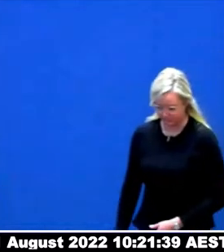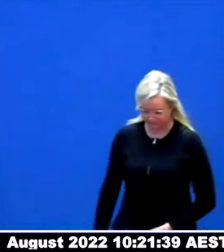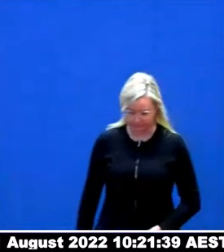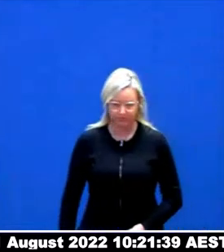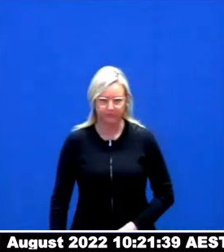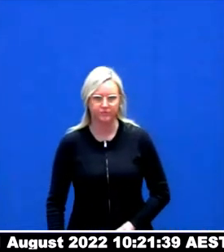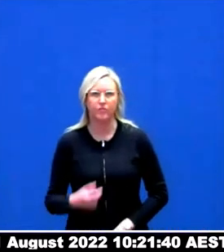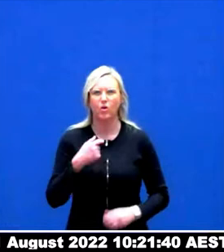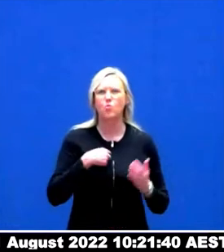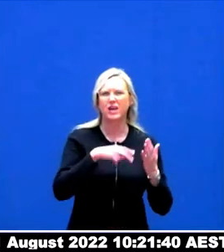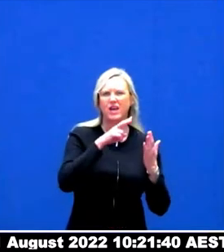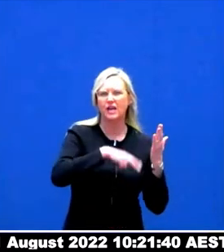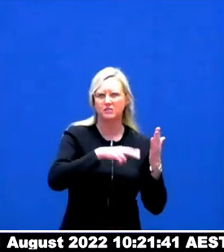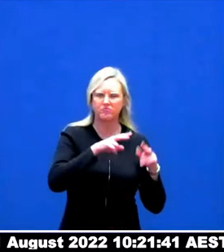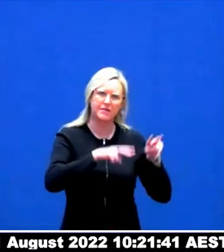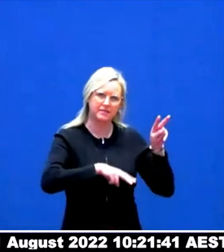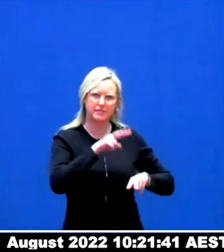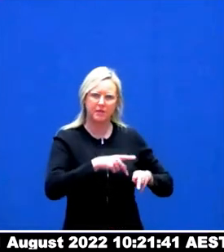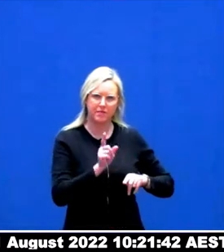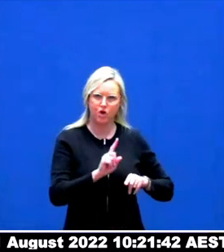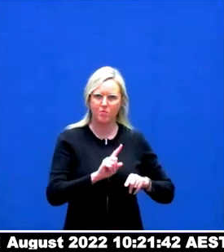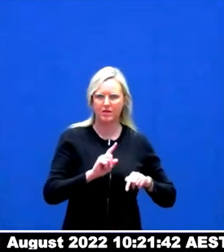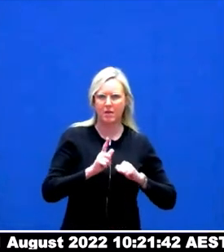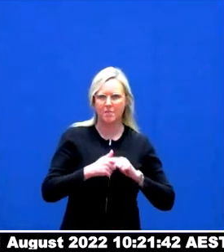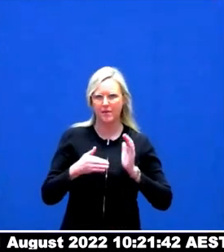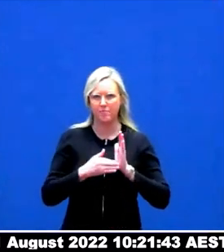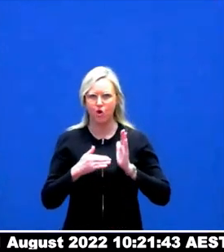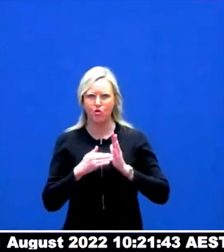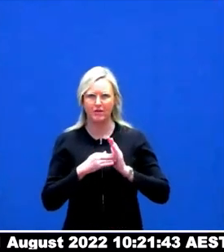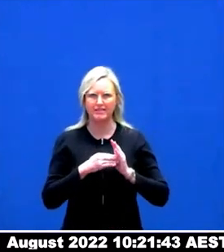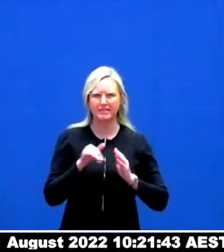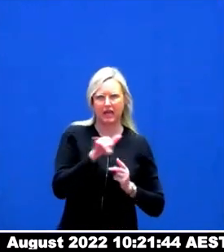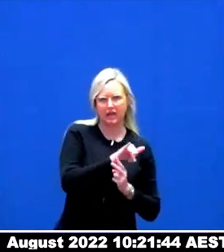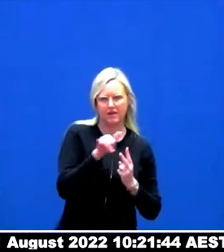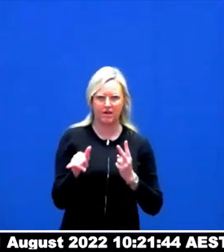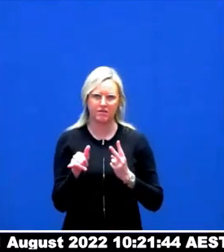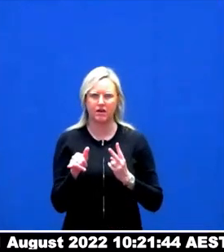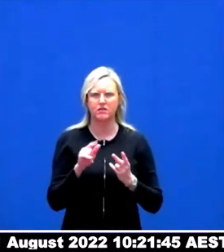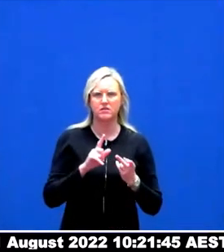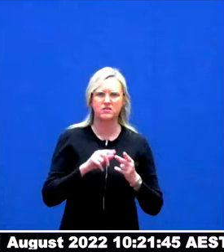binary. So, for instance, the requirement to have a homelessness and housing strategy it's about the existence of one.